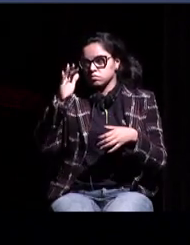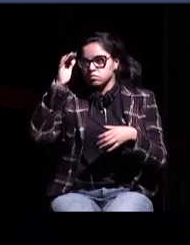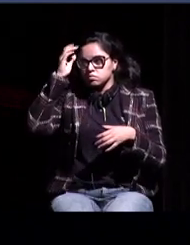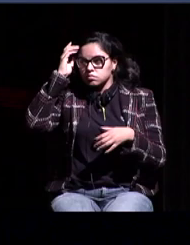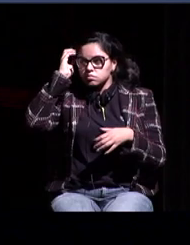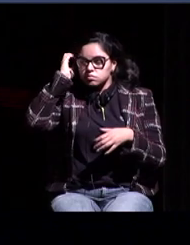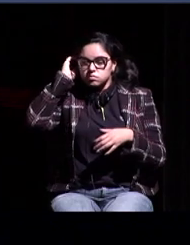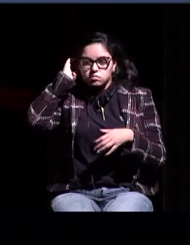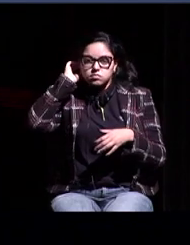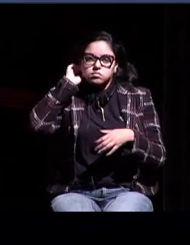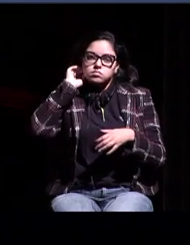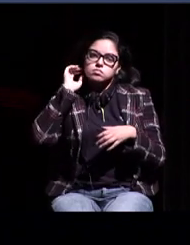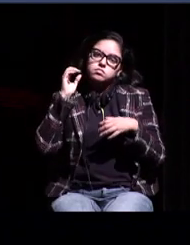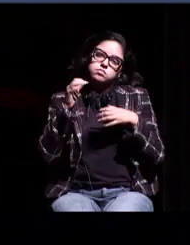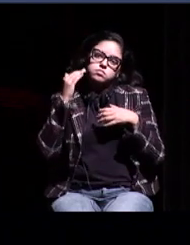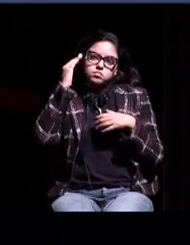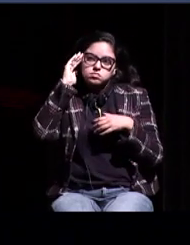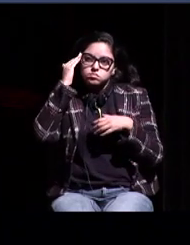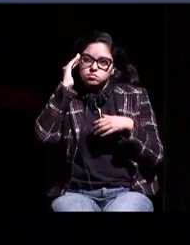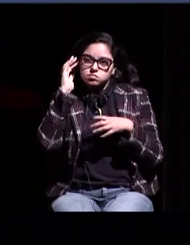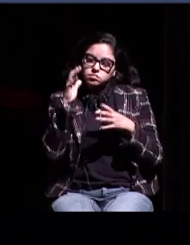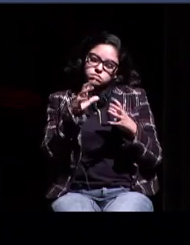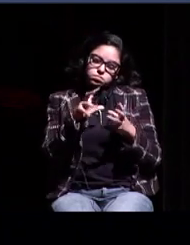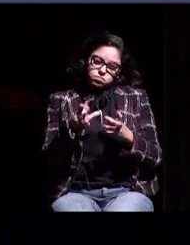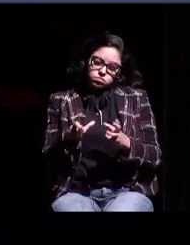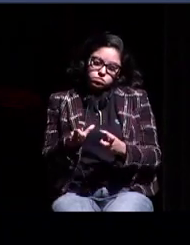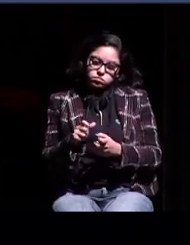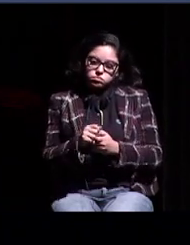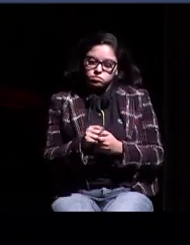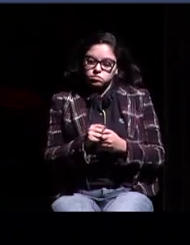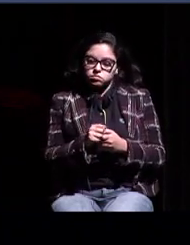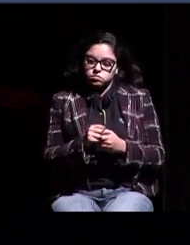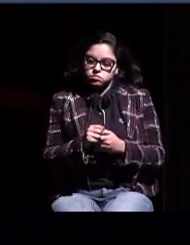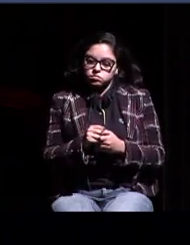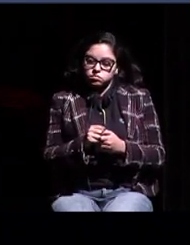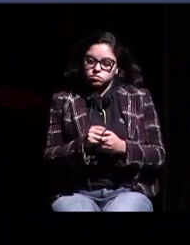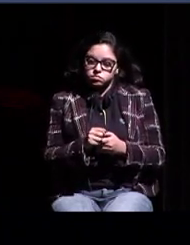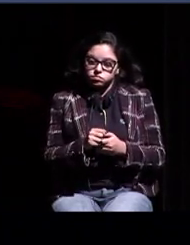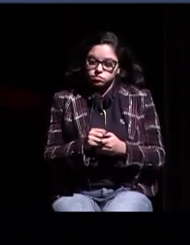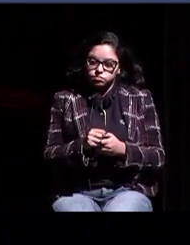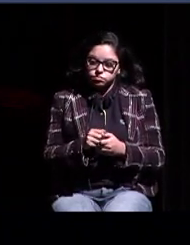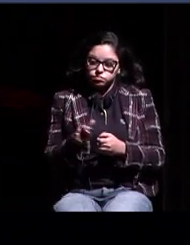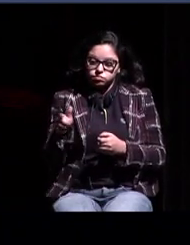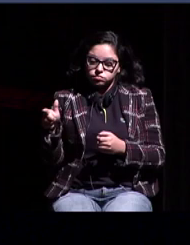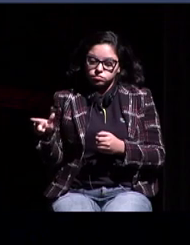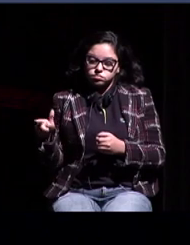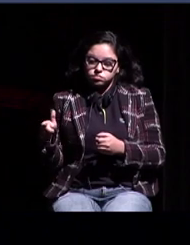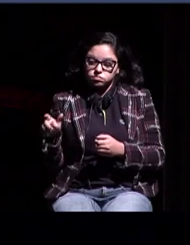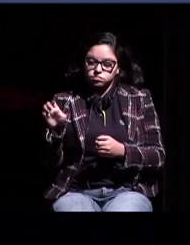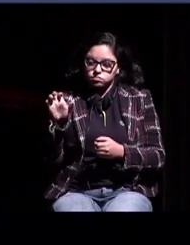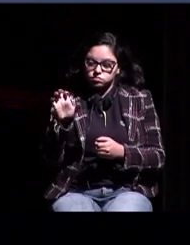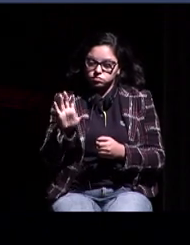the world around us. Quoting another European philosopher, the German Nietzsche, he says: